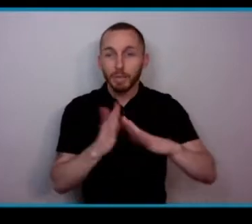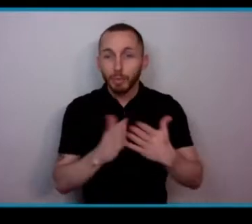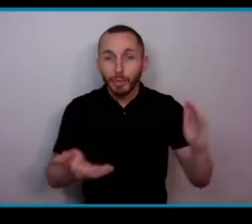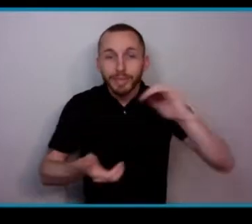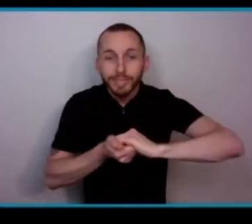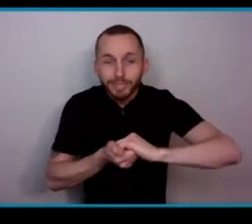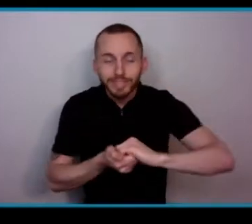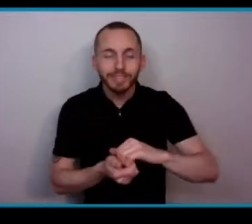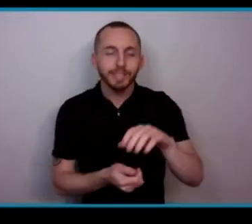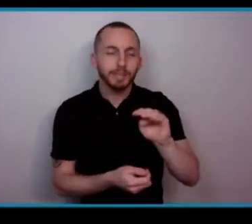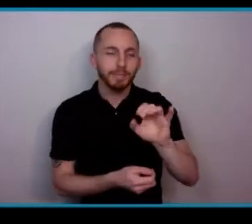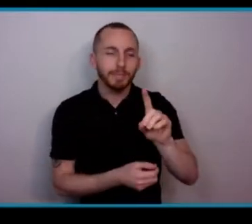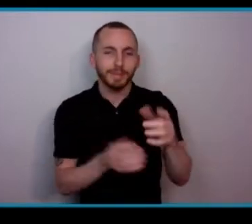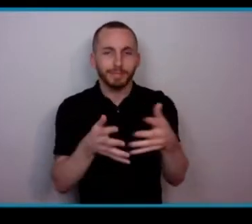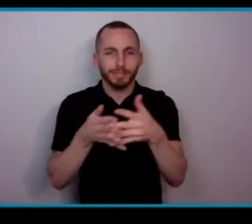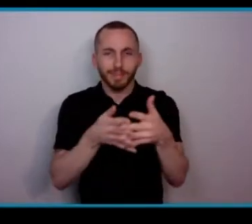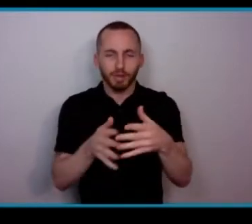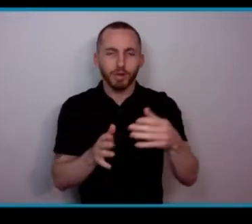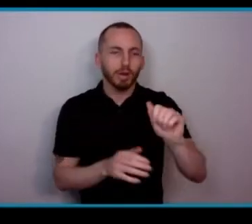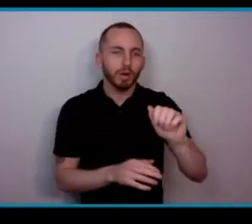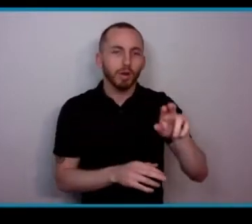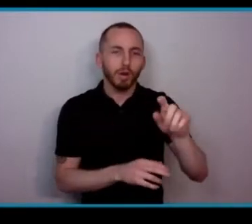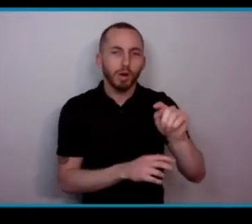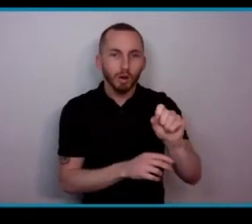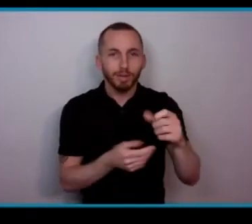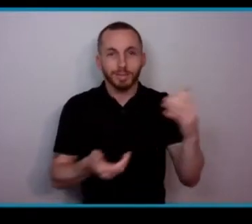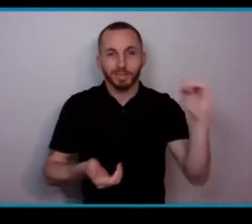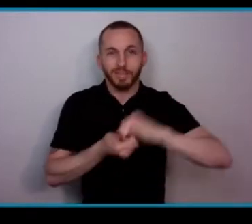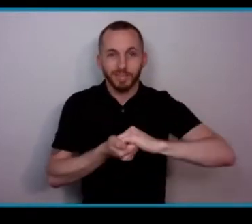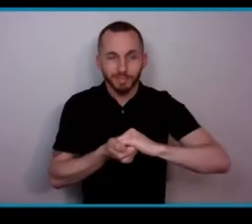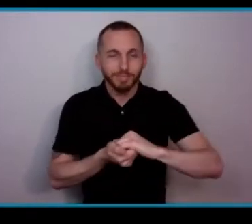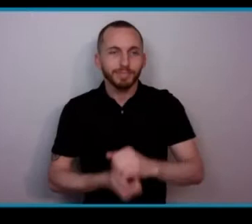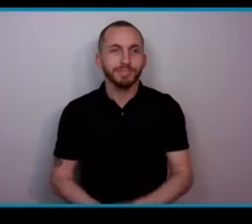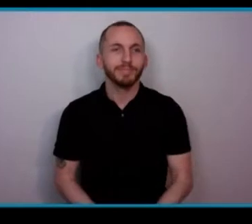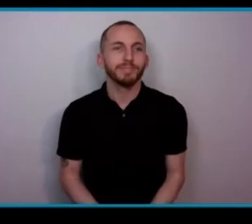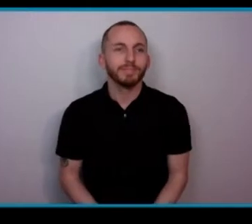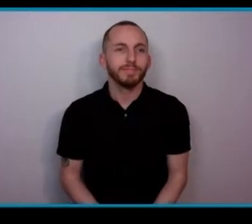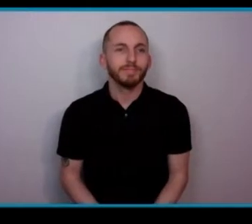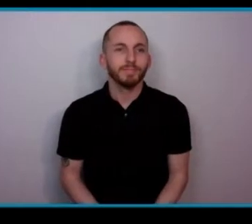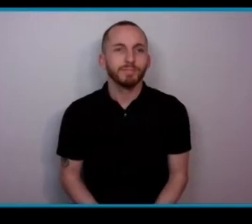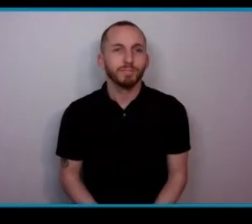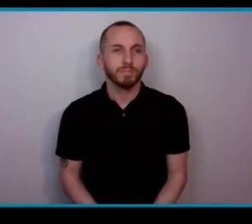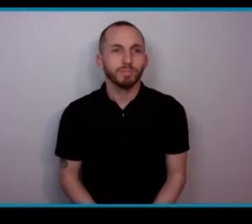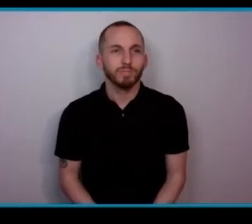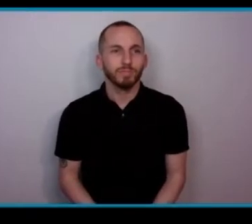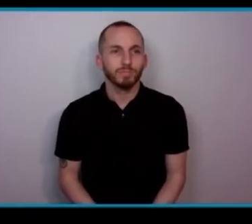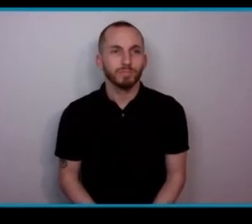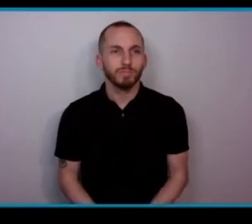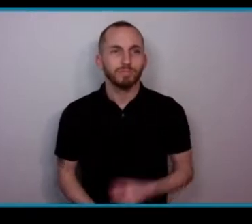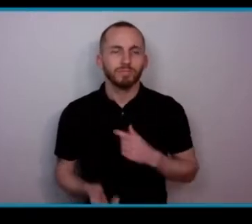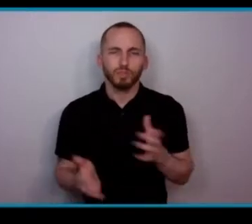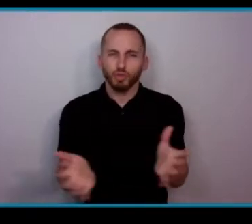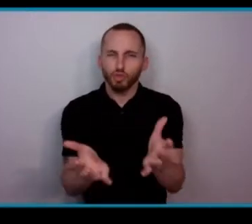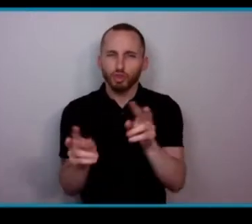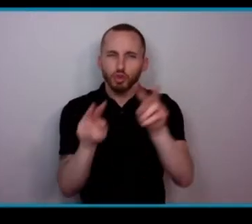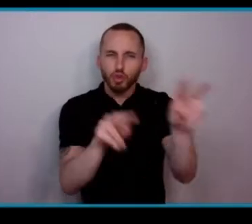I encourage you to visit the Creative Forces National Resource Center at creativeforcesnrc.arts.gov